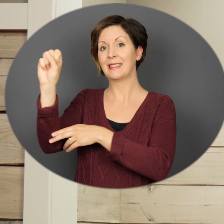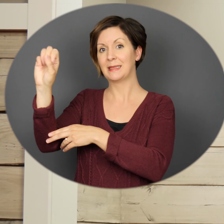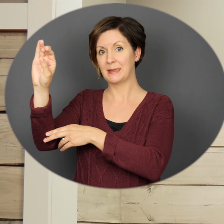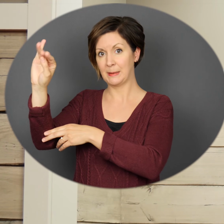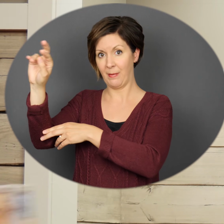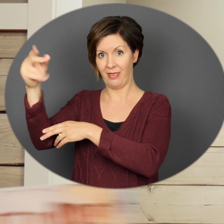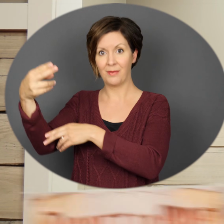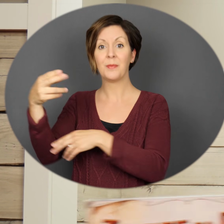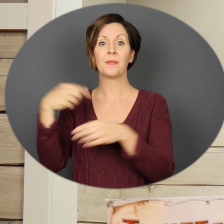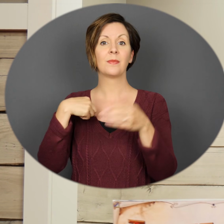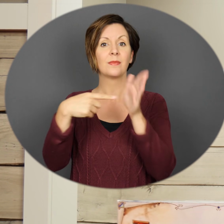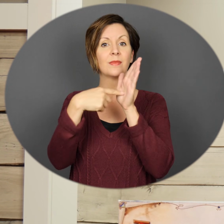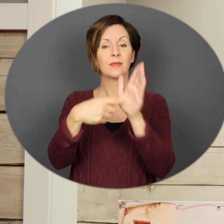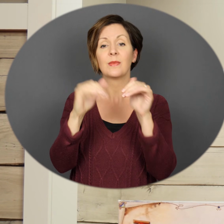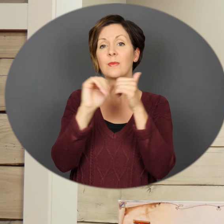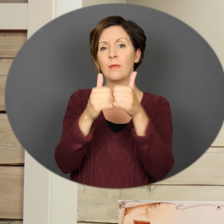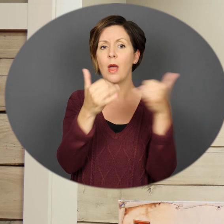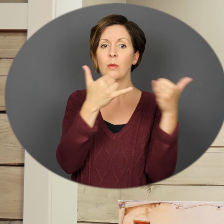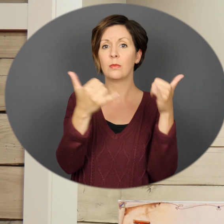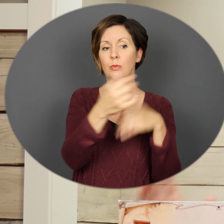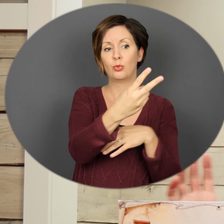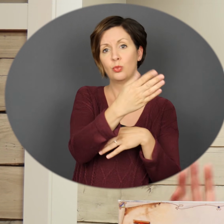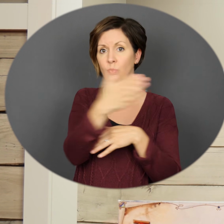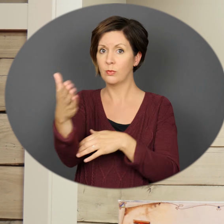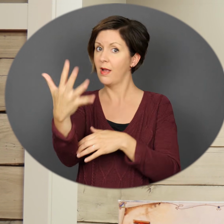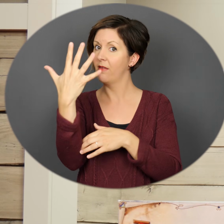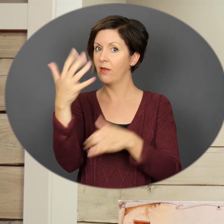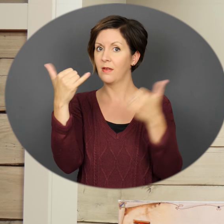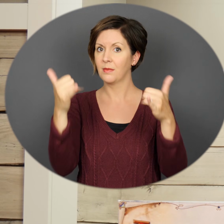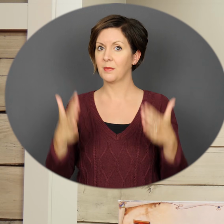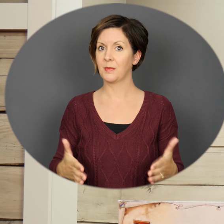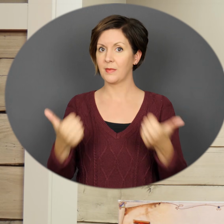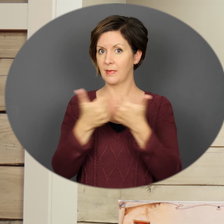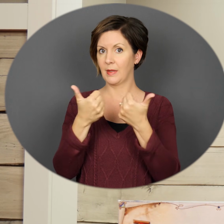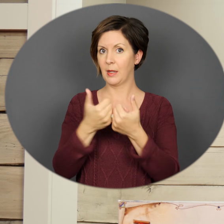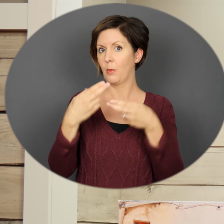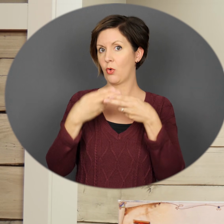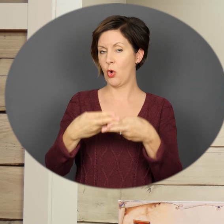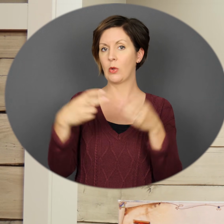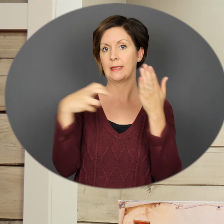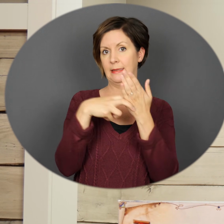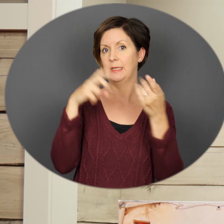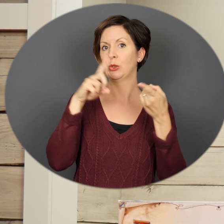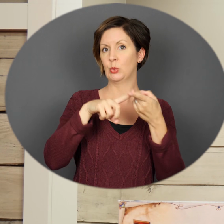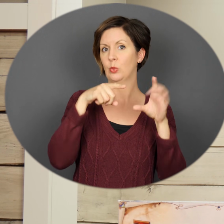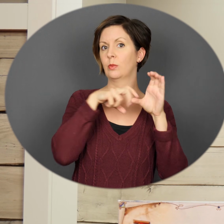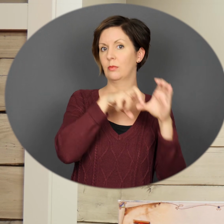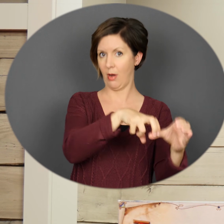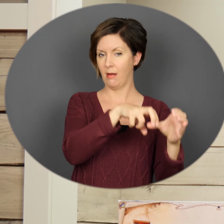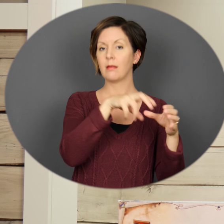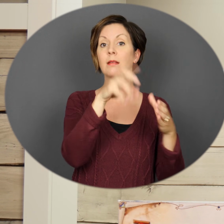we're going to learn the 2 to 5 player game, Ticket to Ride, designed by Allen R Moon and published by Days of Wonder.